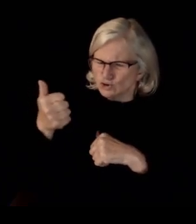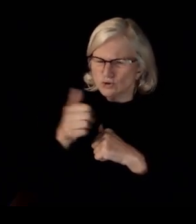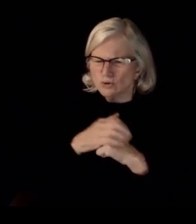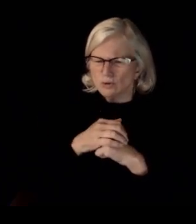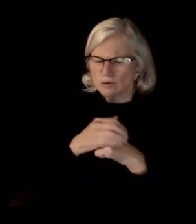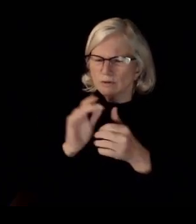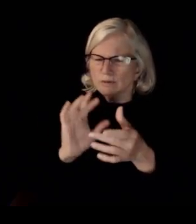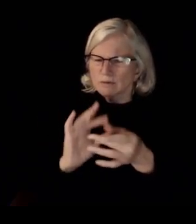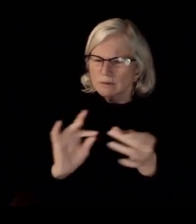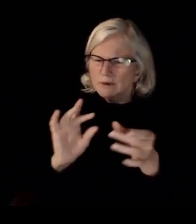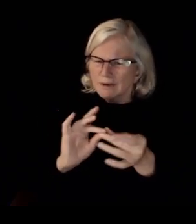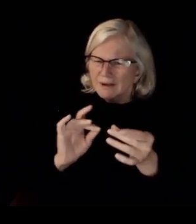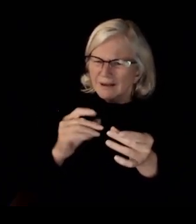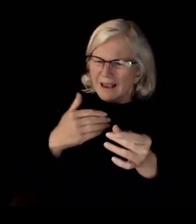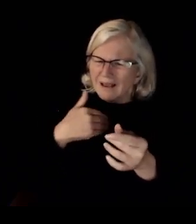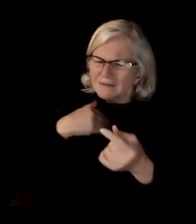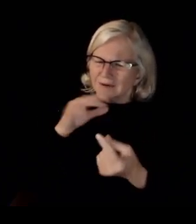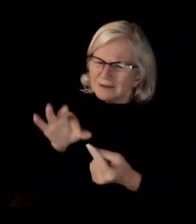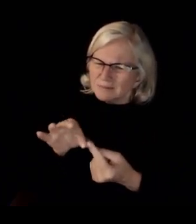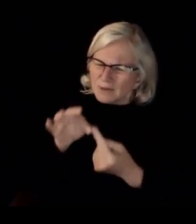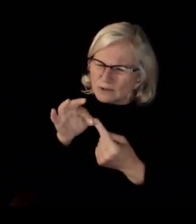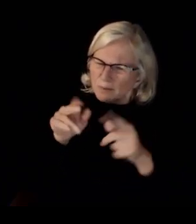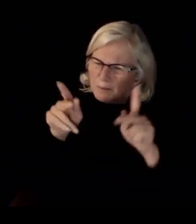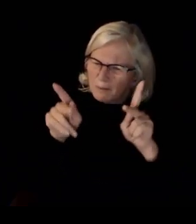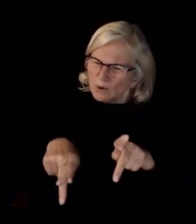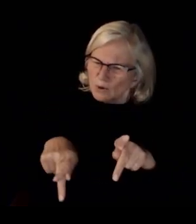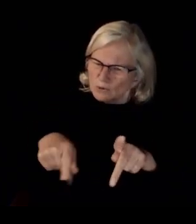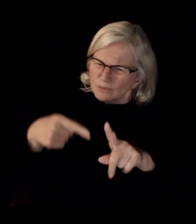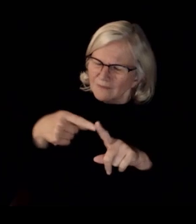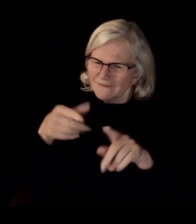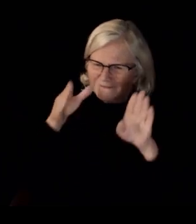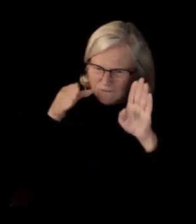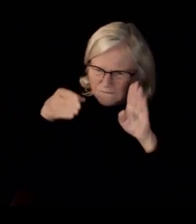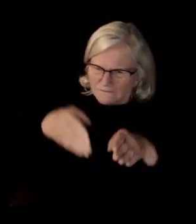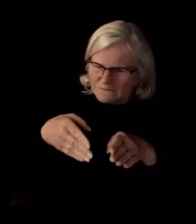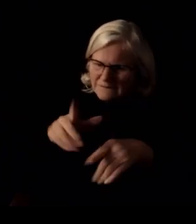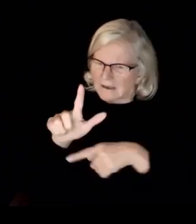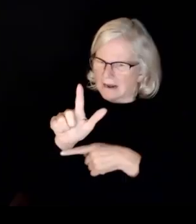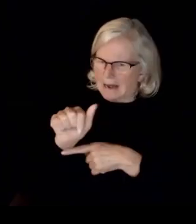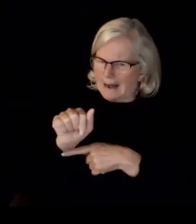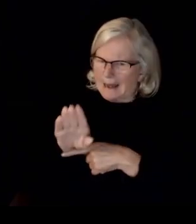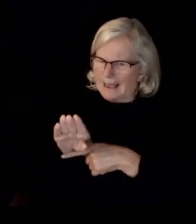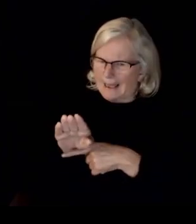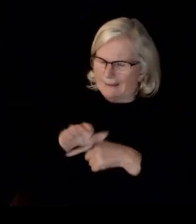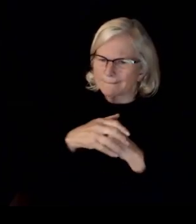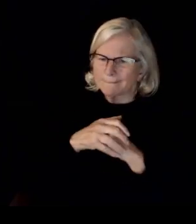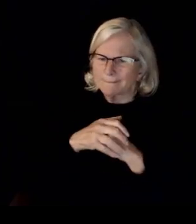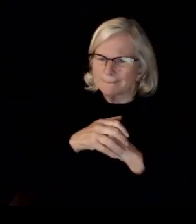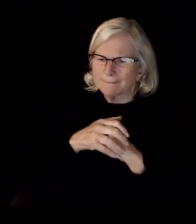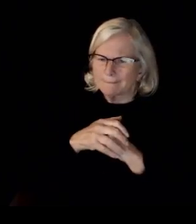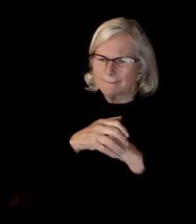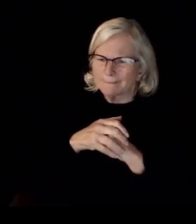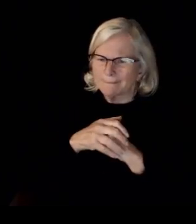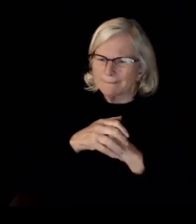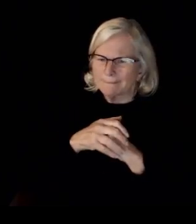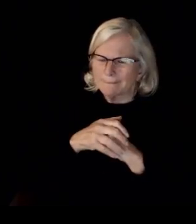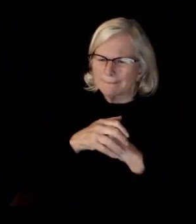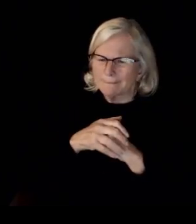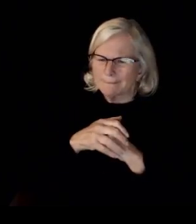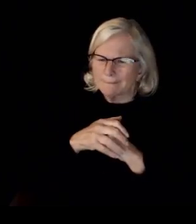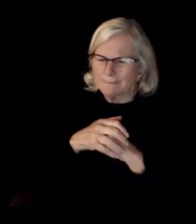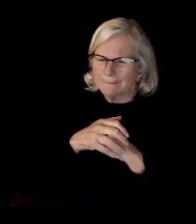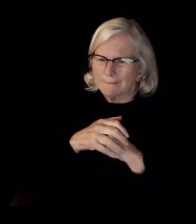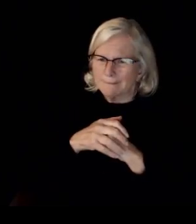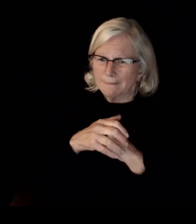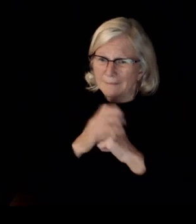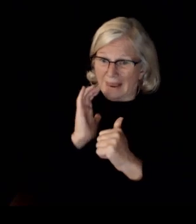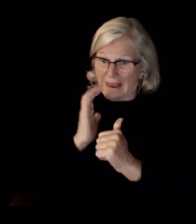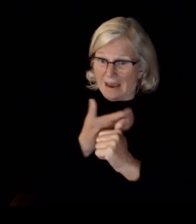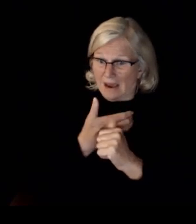who works on laboratory supply acquisition as well as part of our state testing partnership.